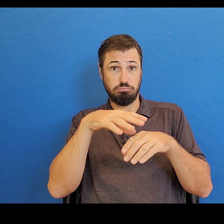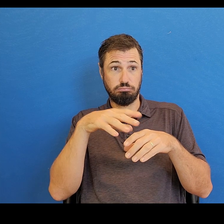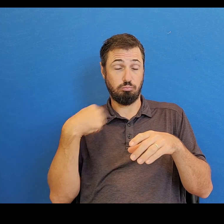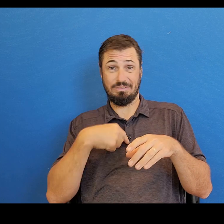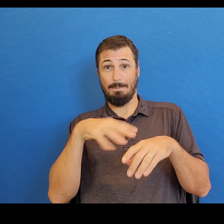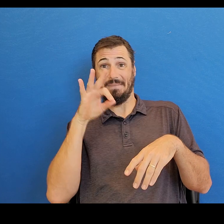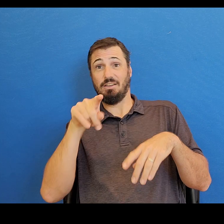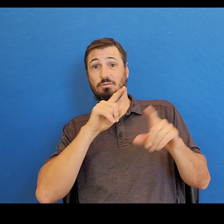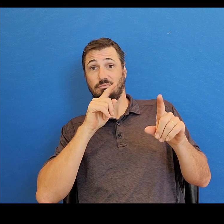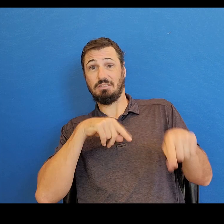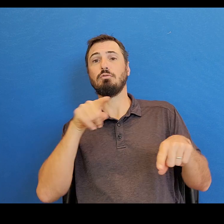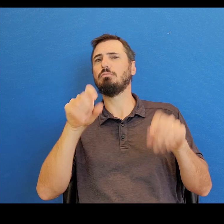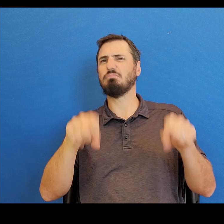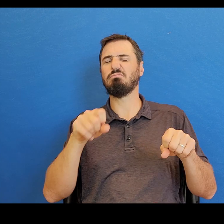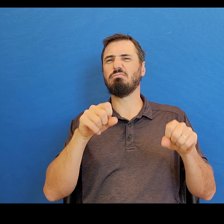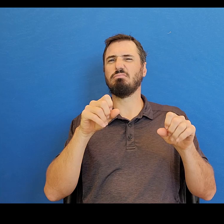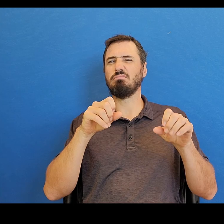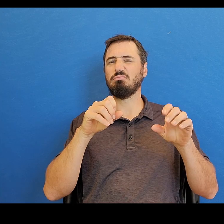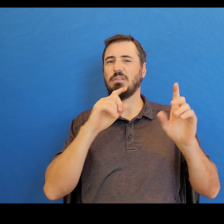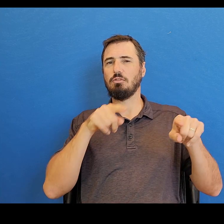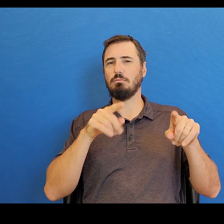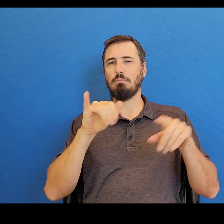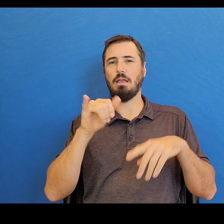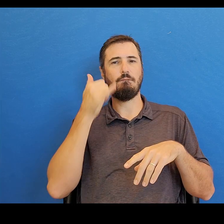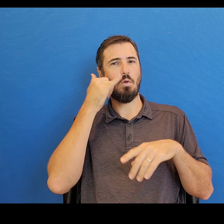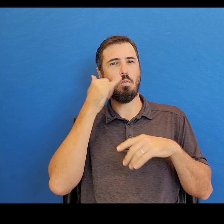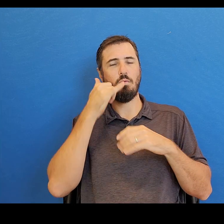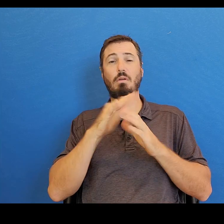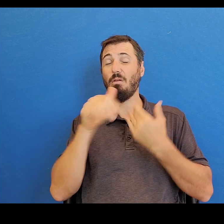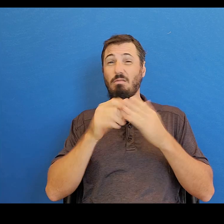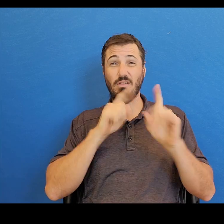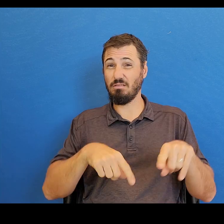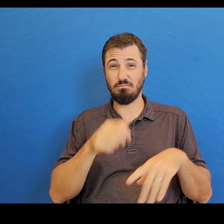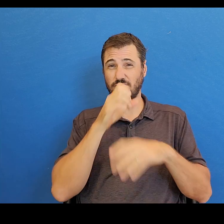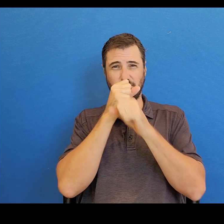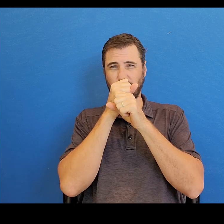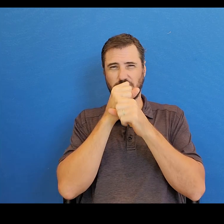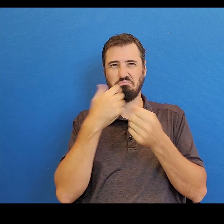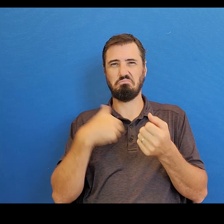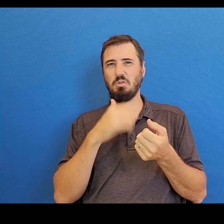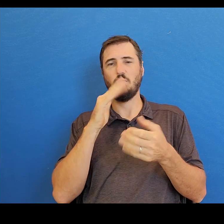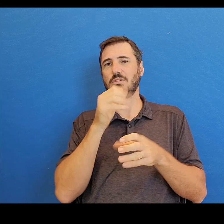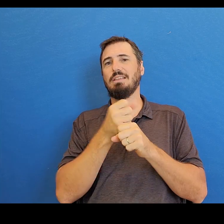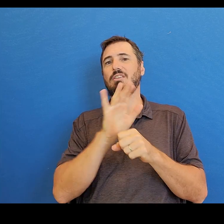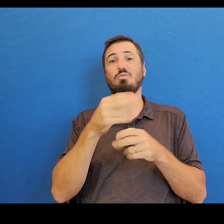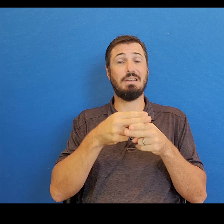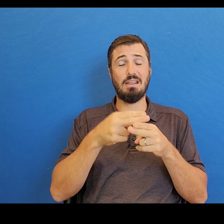The survey takes about 10 minutes to complete, and all responses are confidential. Survey teams will not collect names or addresses